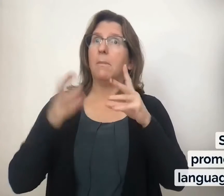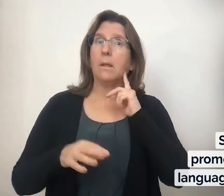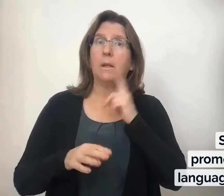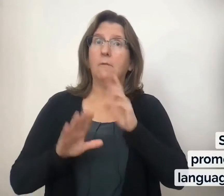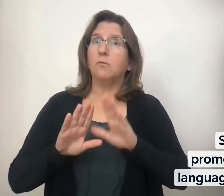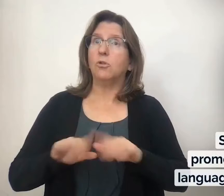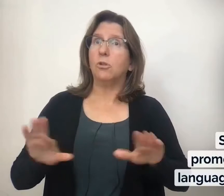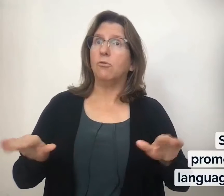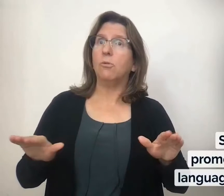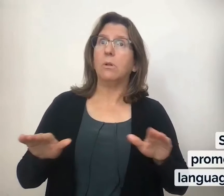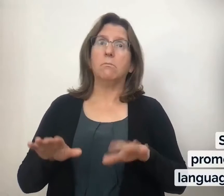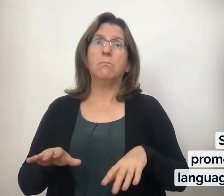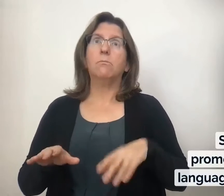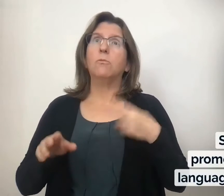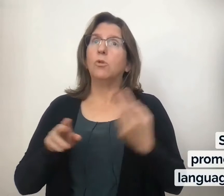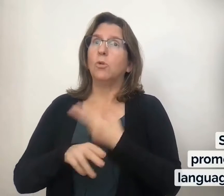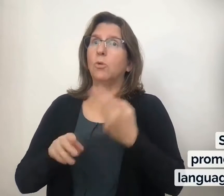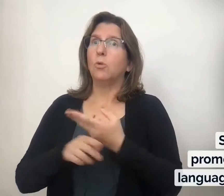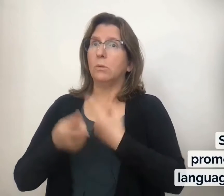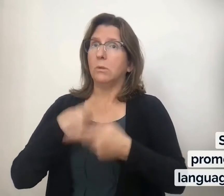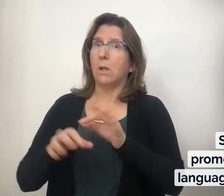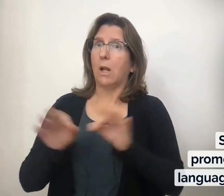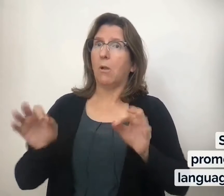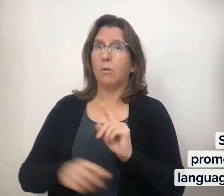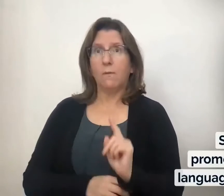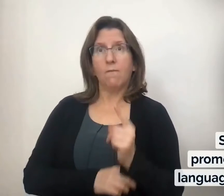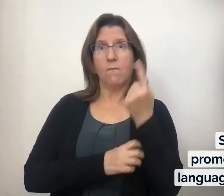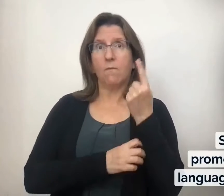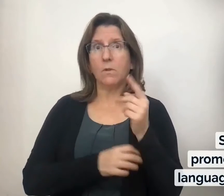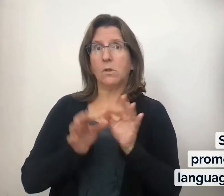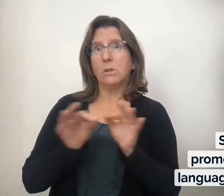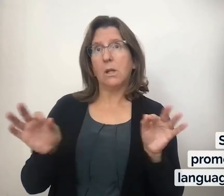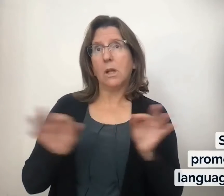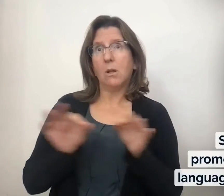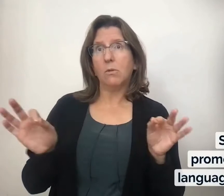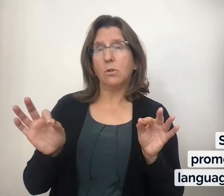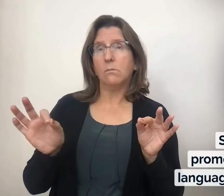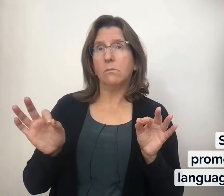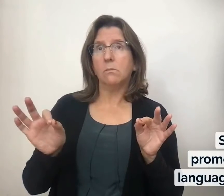For deaf students, sign language is promoted as the first language of instruction.